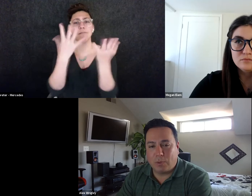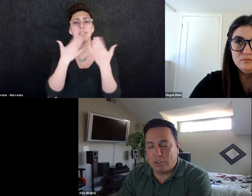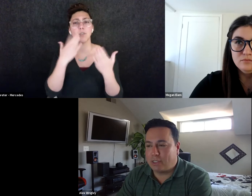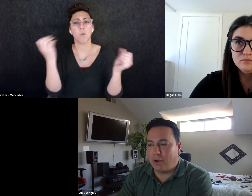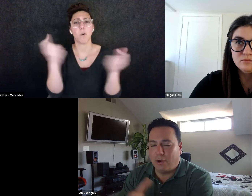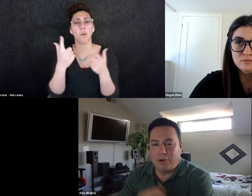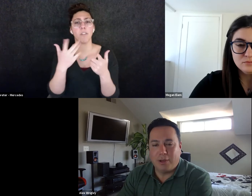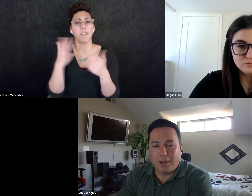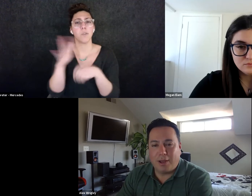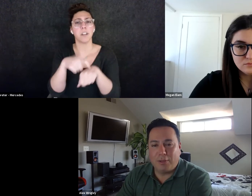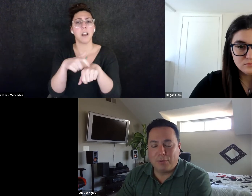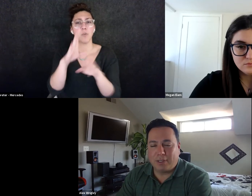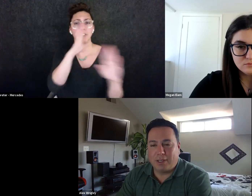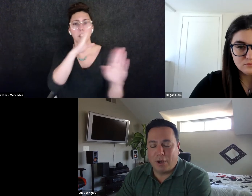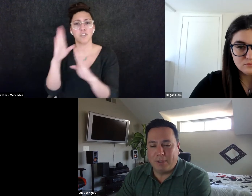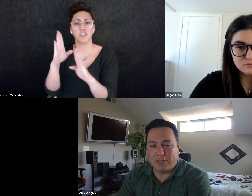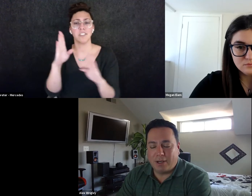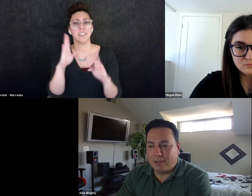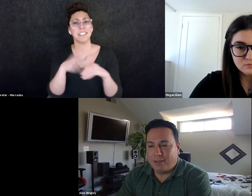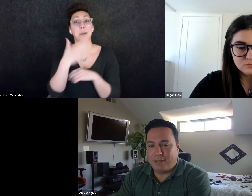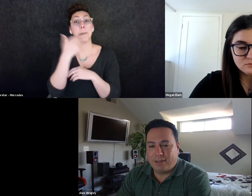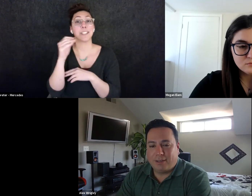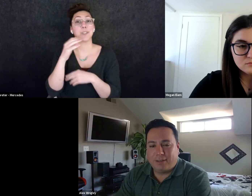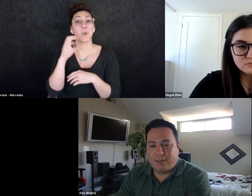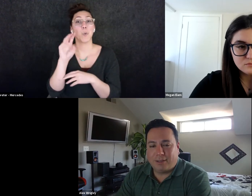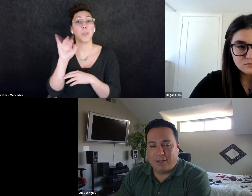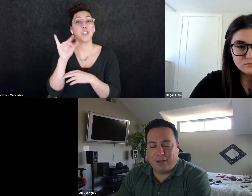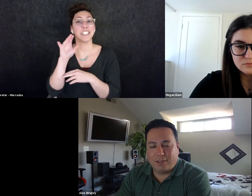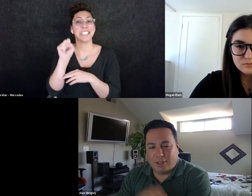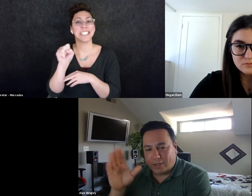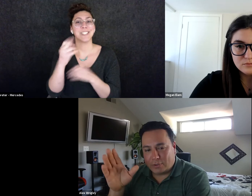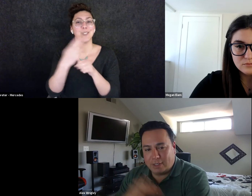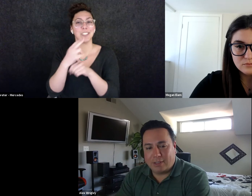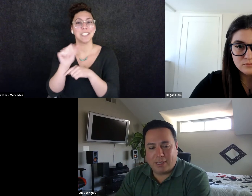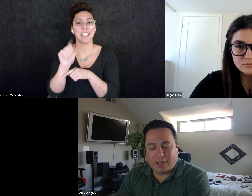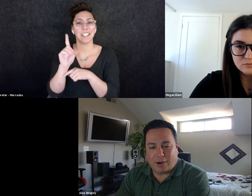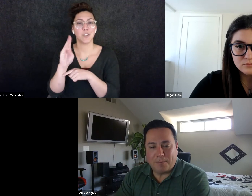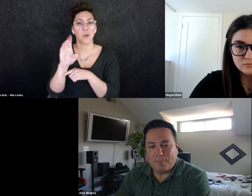wishes on using Adobe Sign. Until our next training take care.